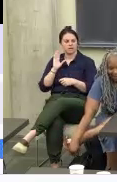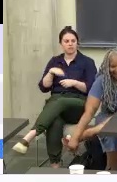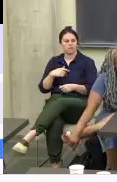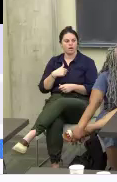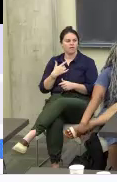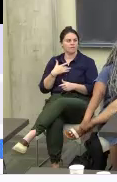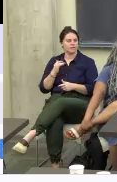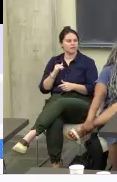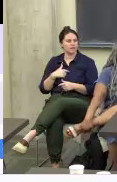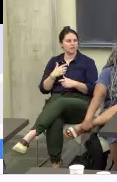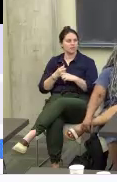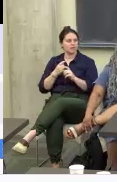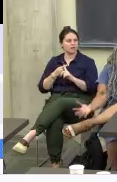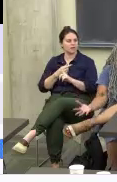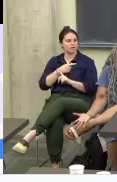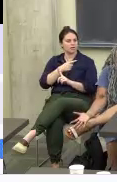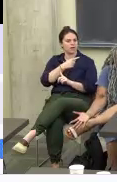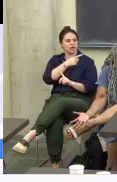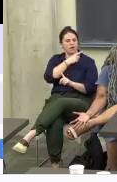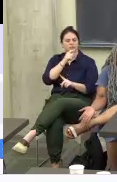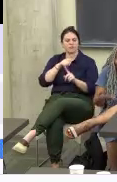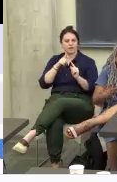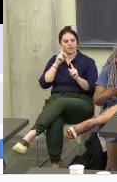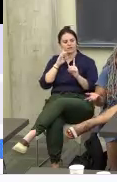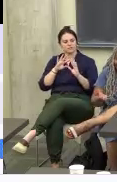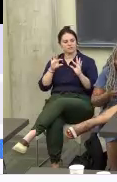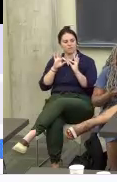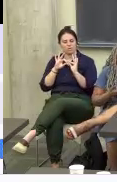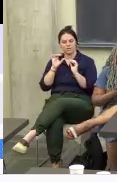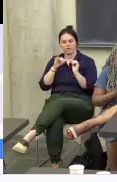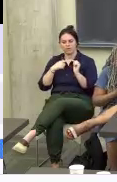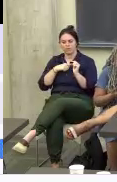I feel like I'm getting a little far flung, but I think it's important that we look at the sort of